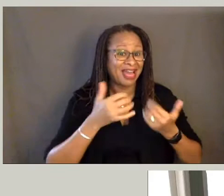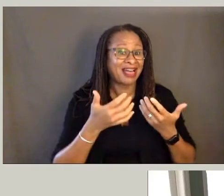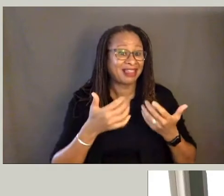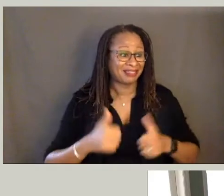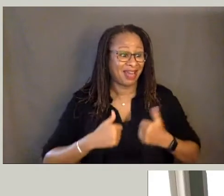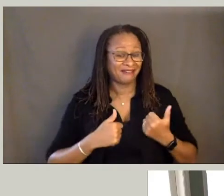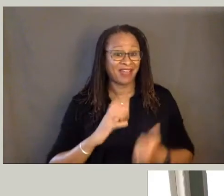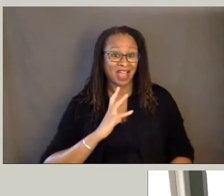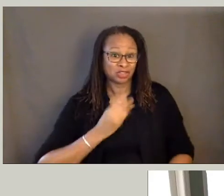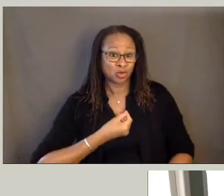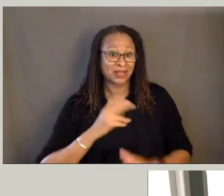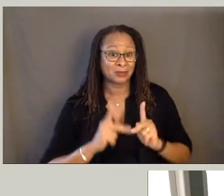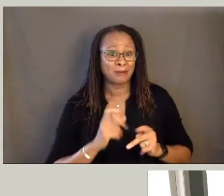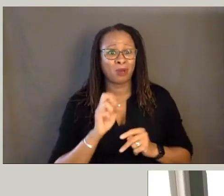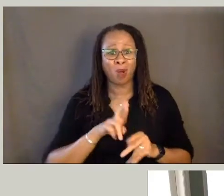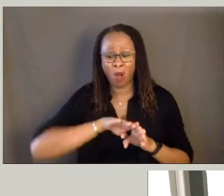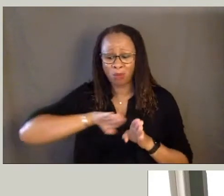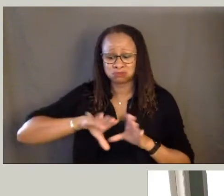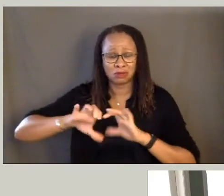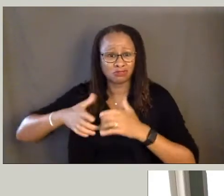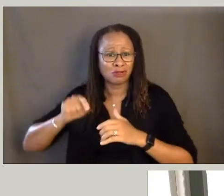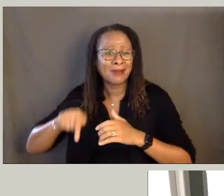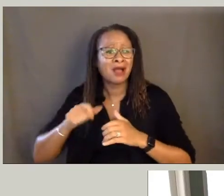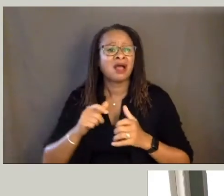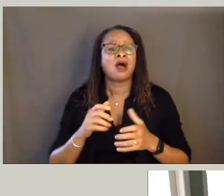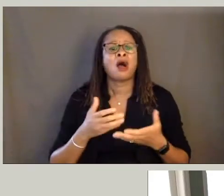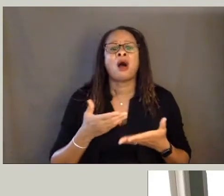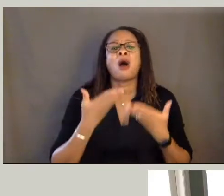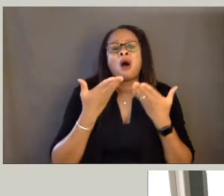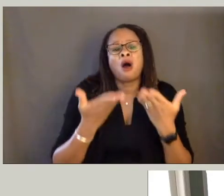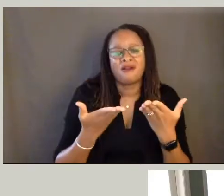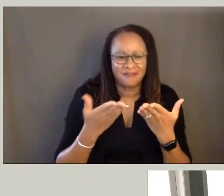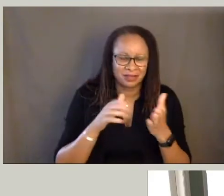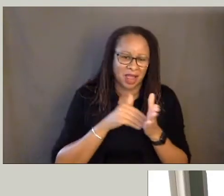are constantly asked to volunteer their time to educate the rest of us.